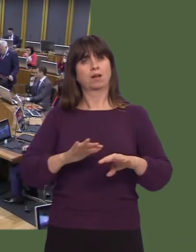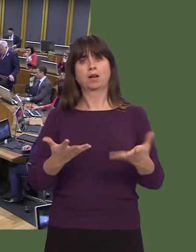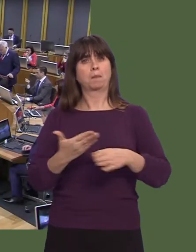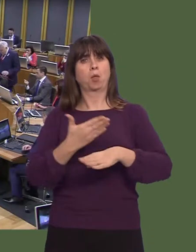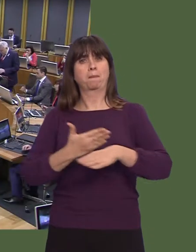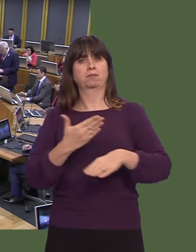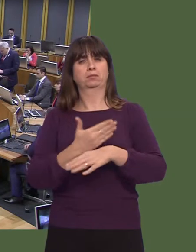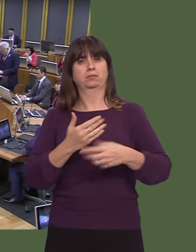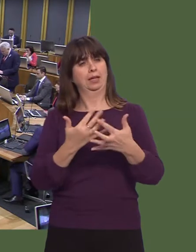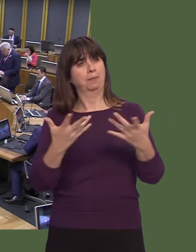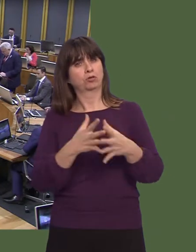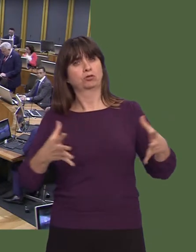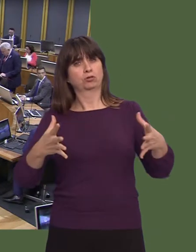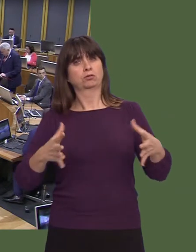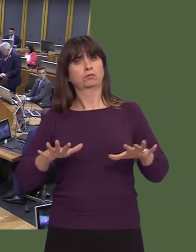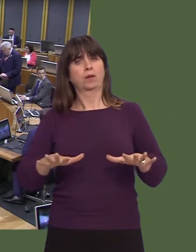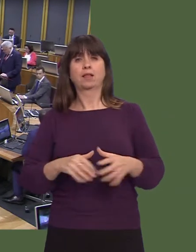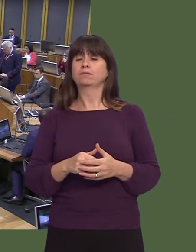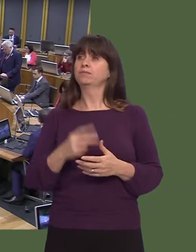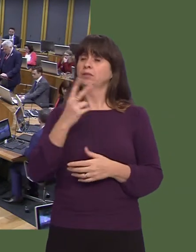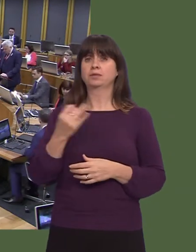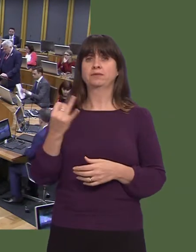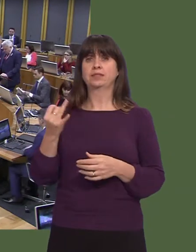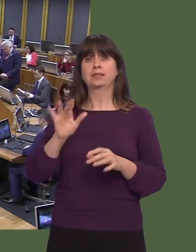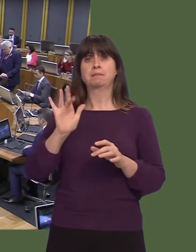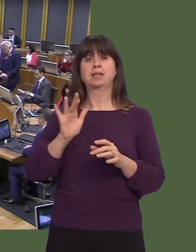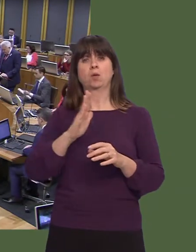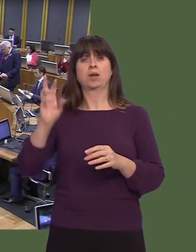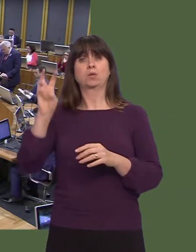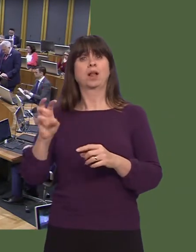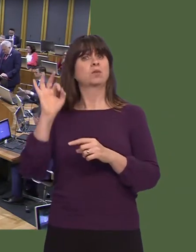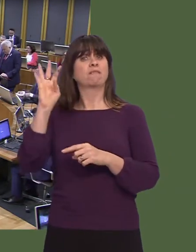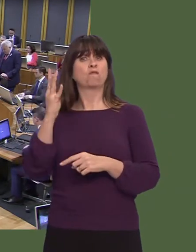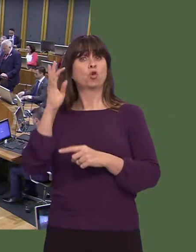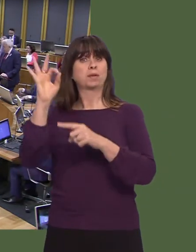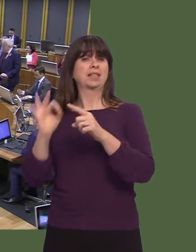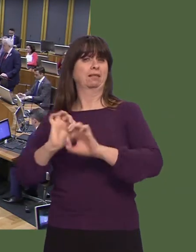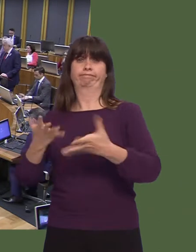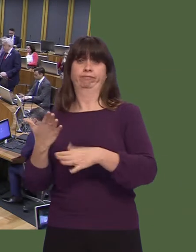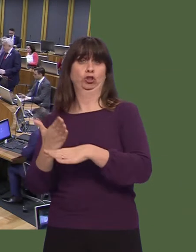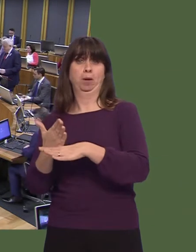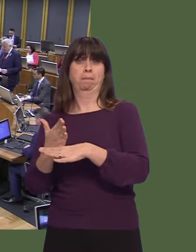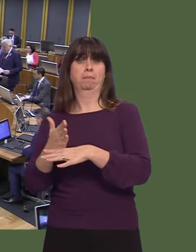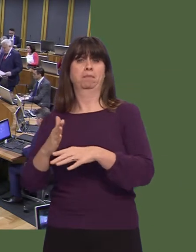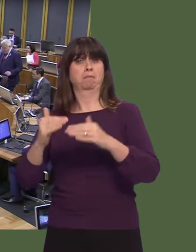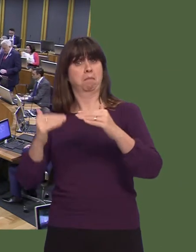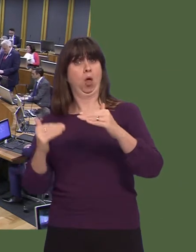Carwyn Jones AM: Yes. In 2017, the unemployment rate in Mid and West Wales was 4 per cent below the Welsh and UK averages. Neil Hamilton AM: I thank the First Minister